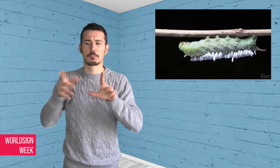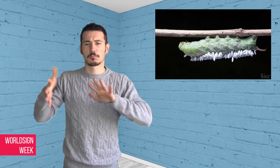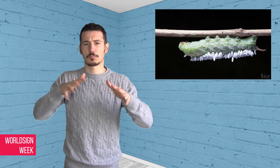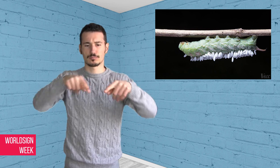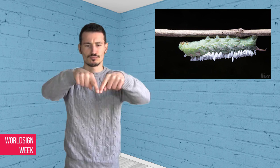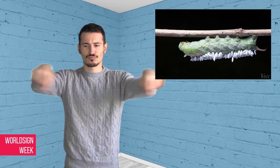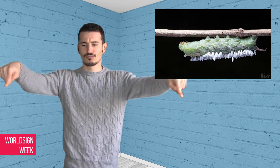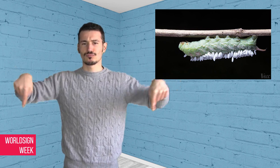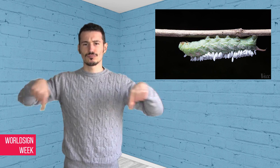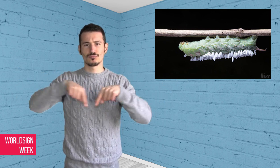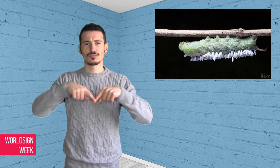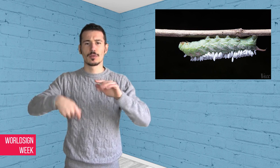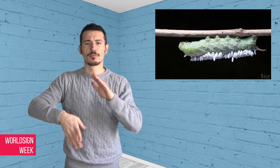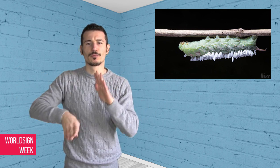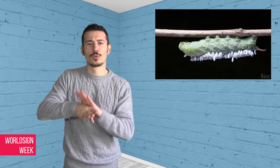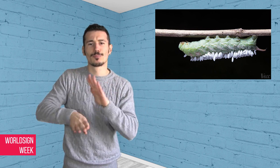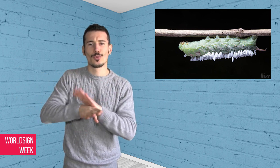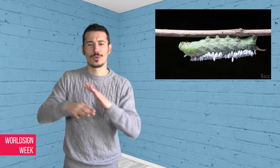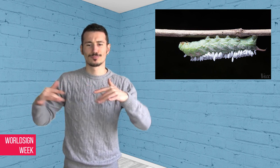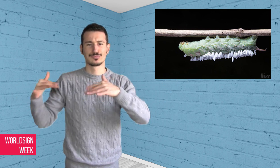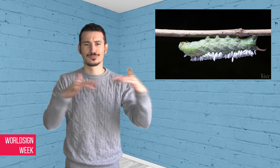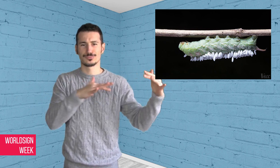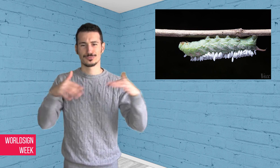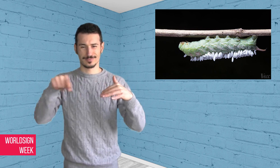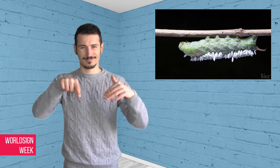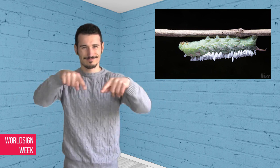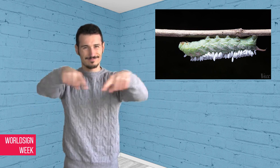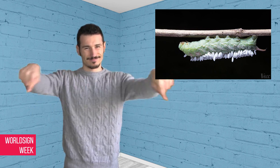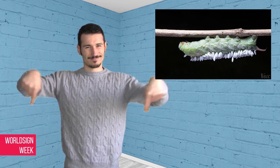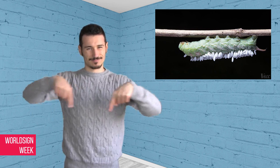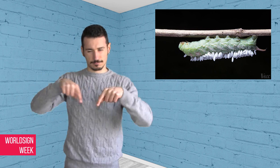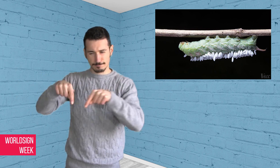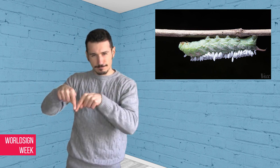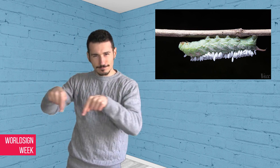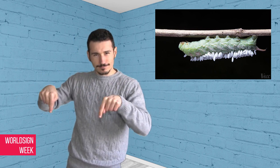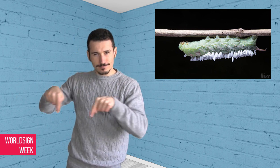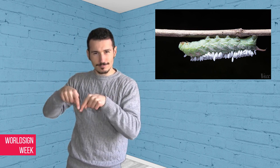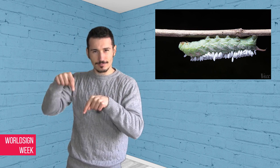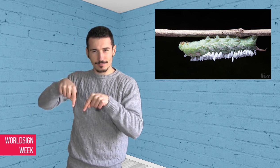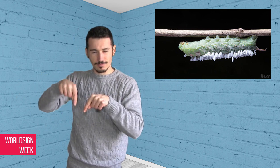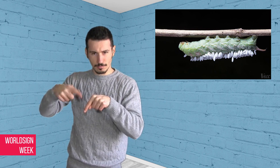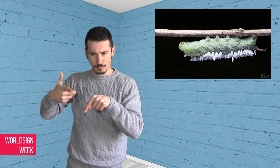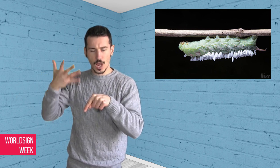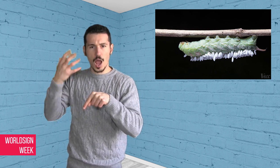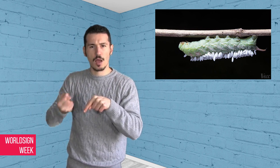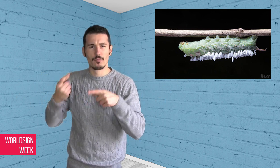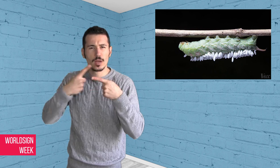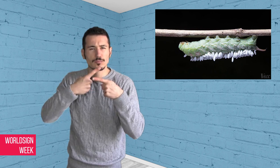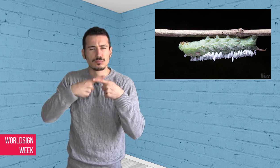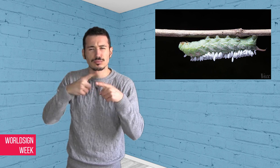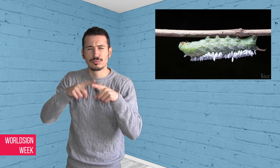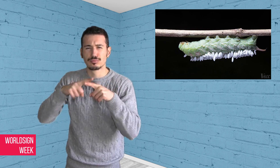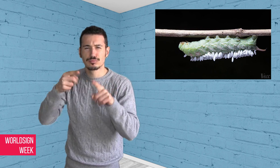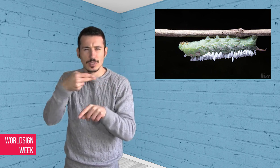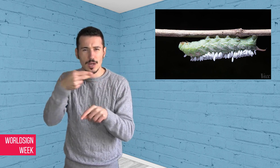soccer field, has more tree species than entire North America. It is home to